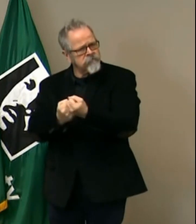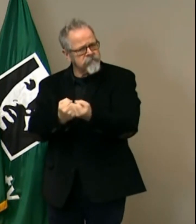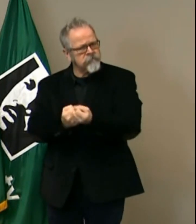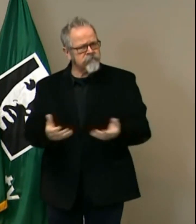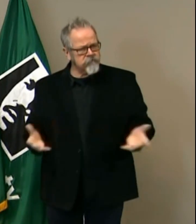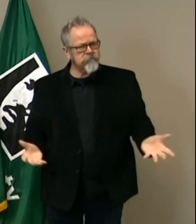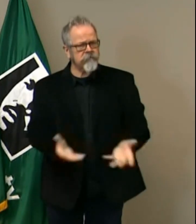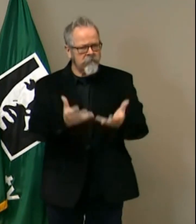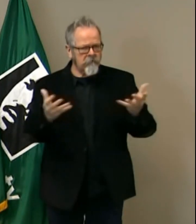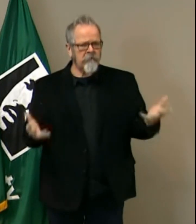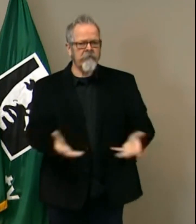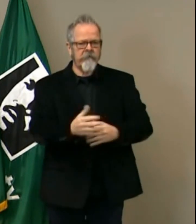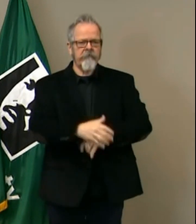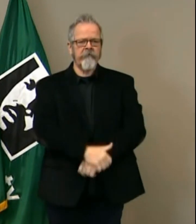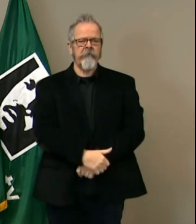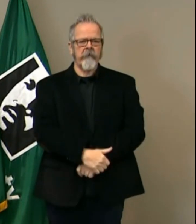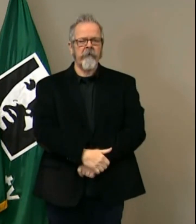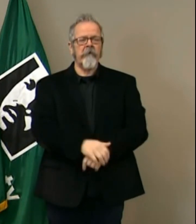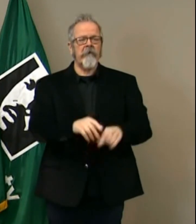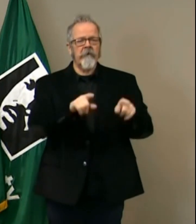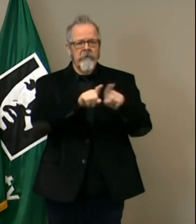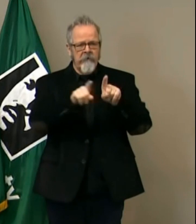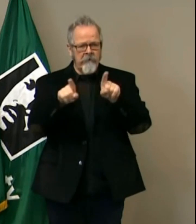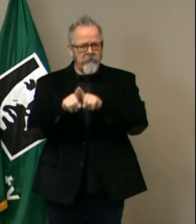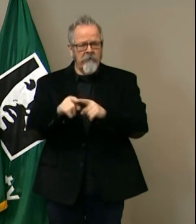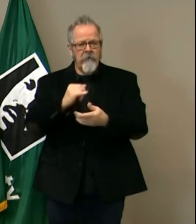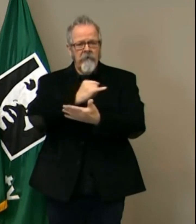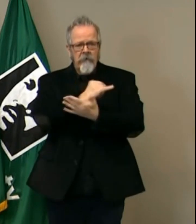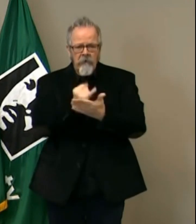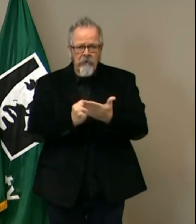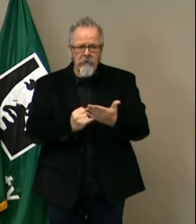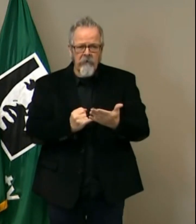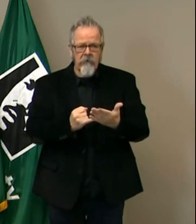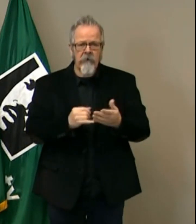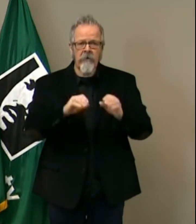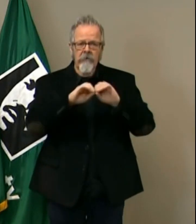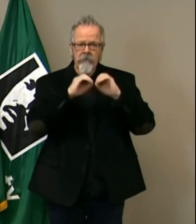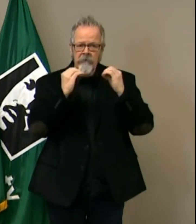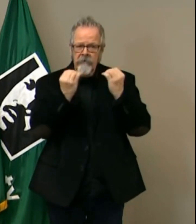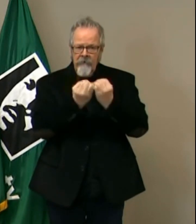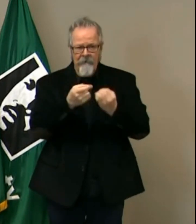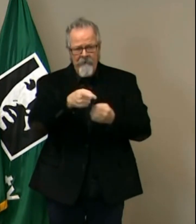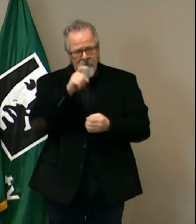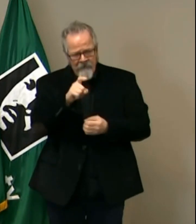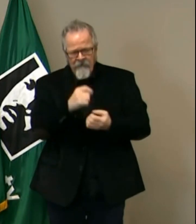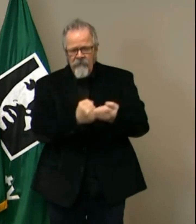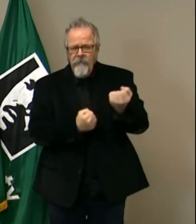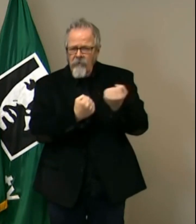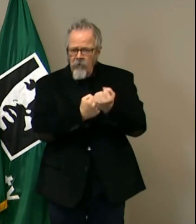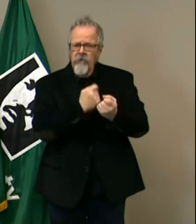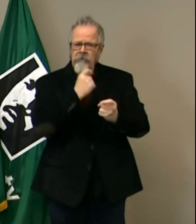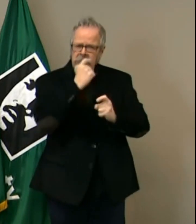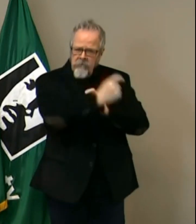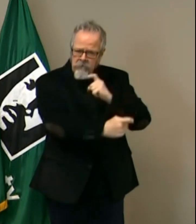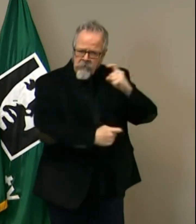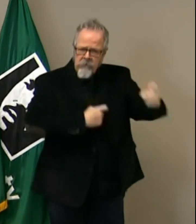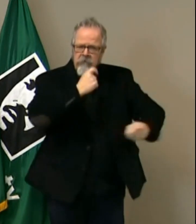charities that's helping the people who are employed in the arts to get through this period people have been put out of work either because they're artists or